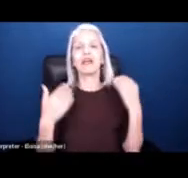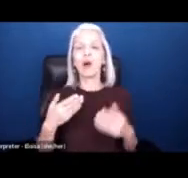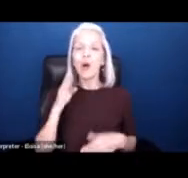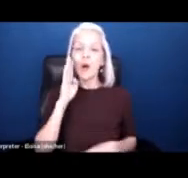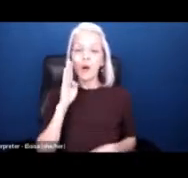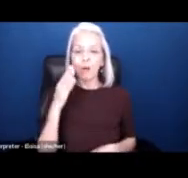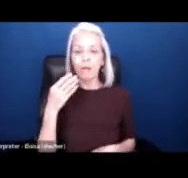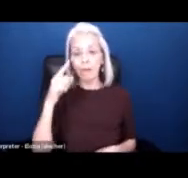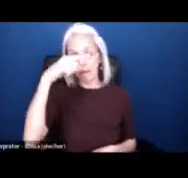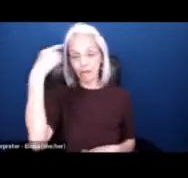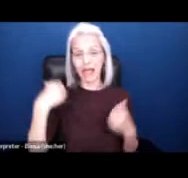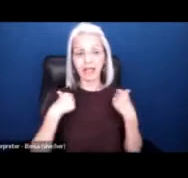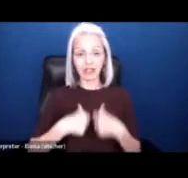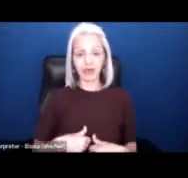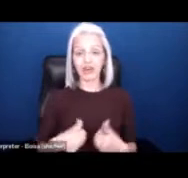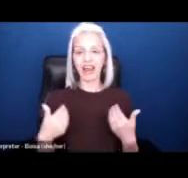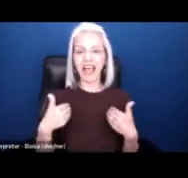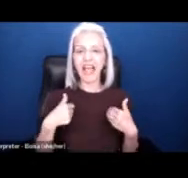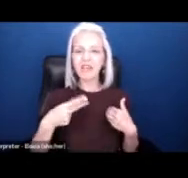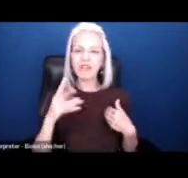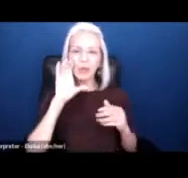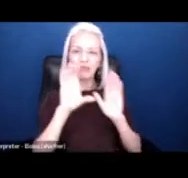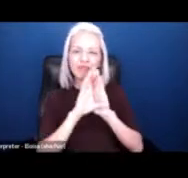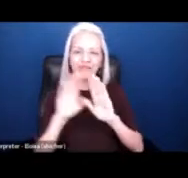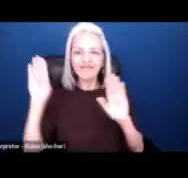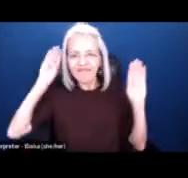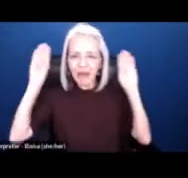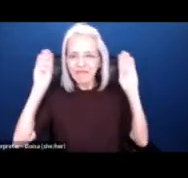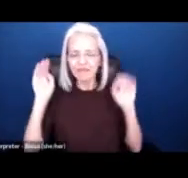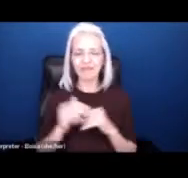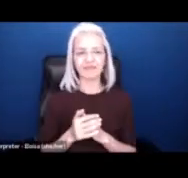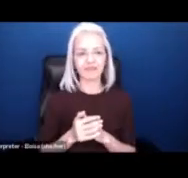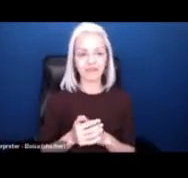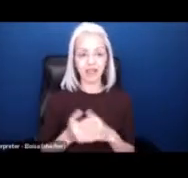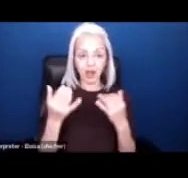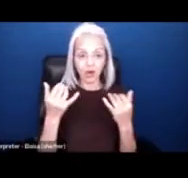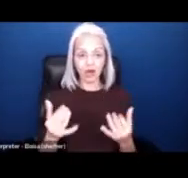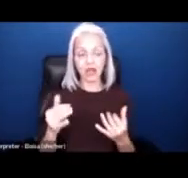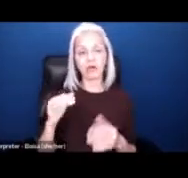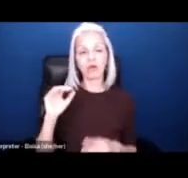this section, Dr. Tsaousides and I will provide a brief overview on how to modify interventions